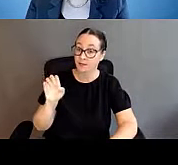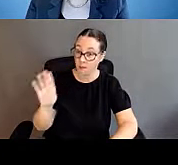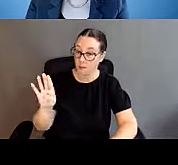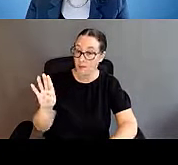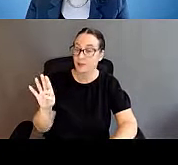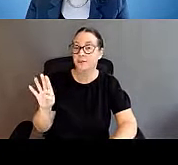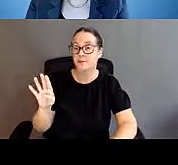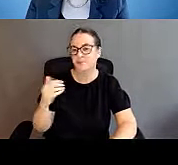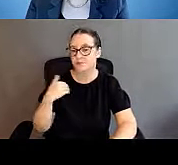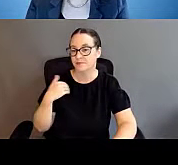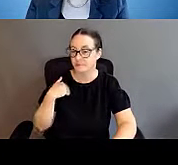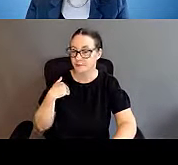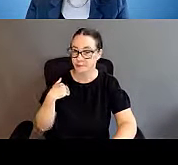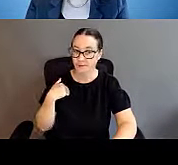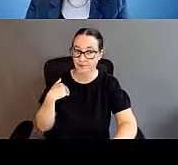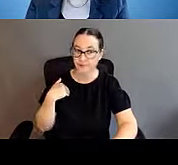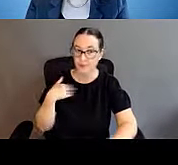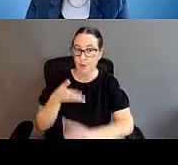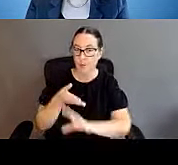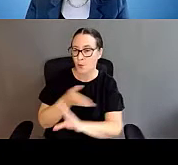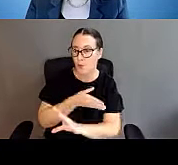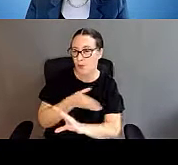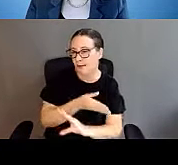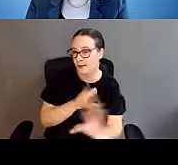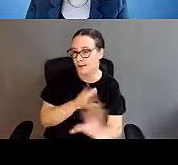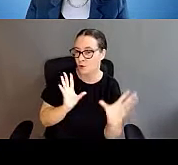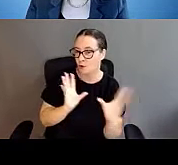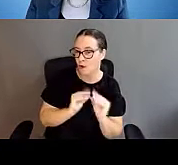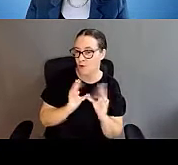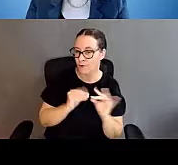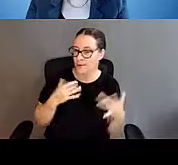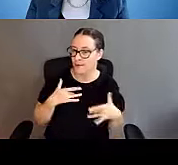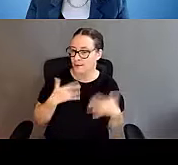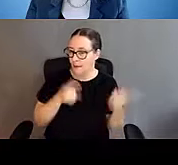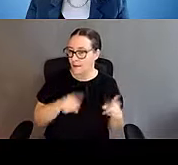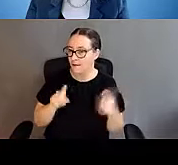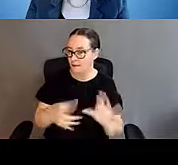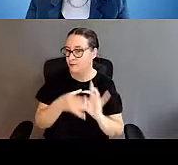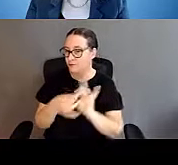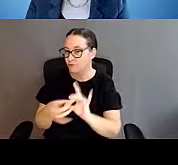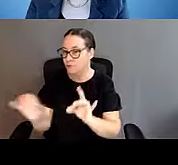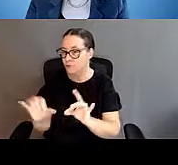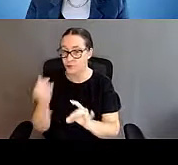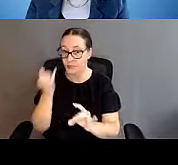of additional sort of preconference events, so if you're interested in this topic and others,